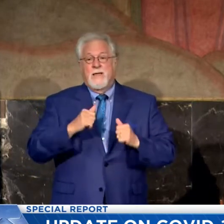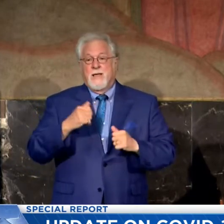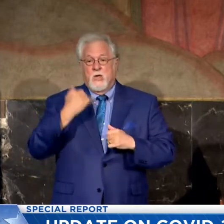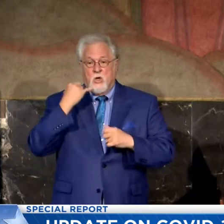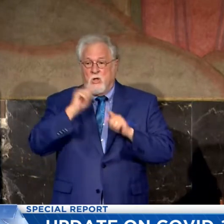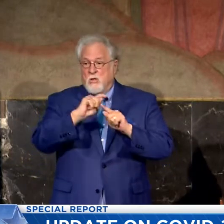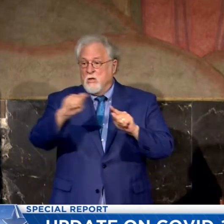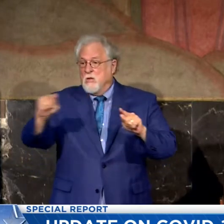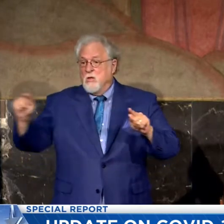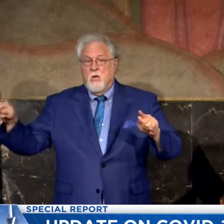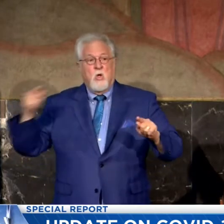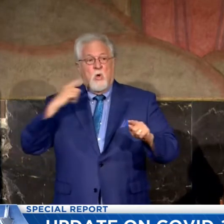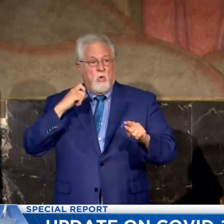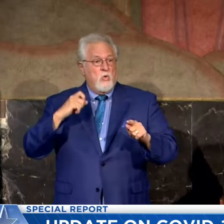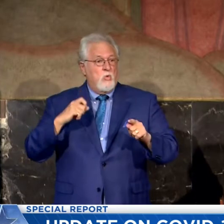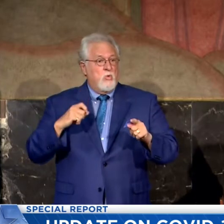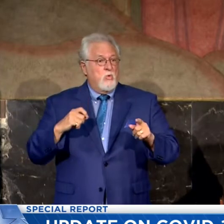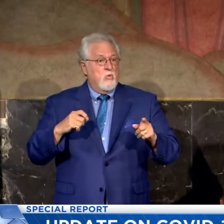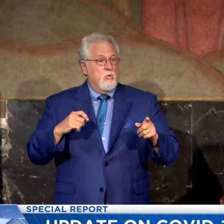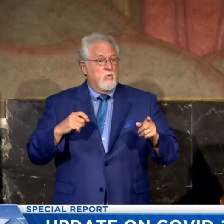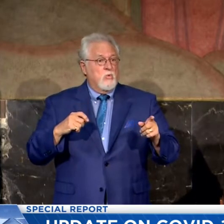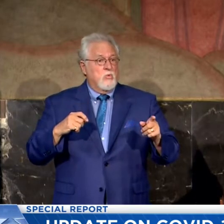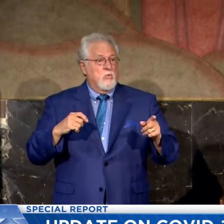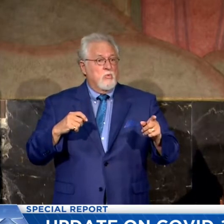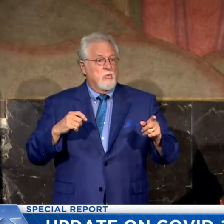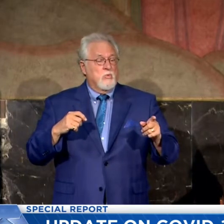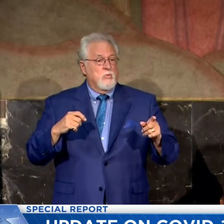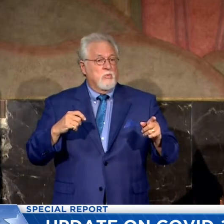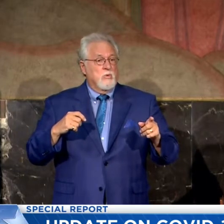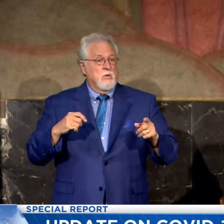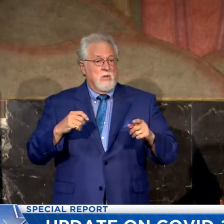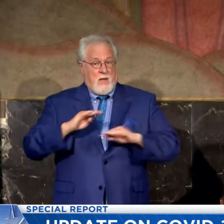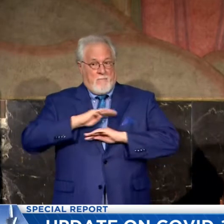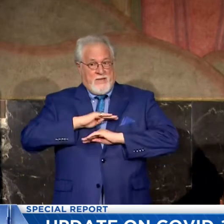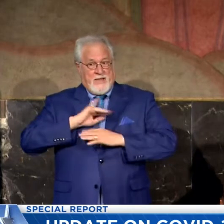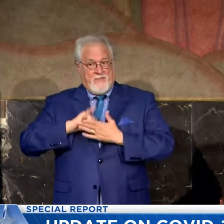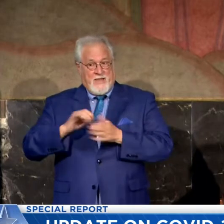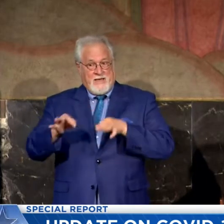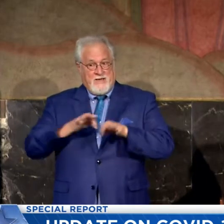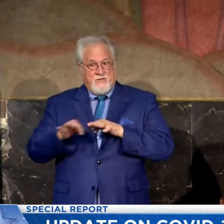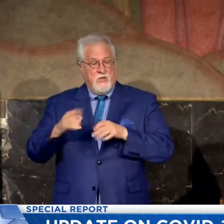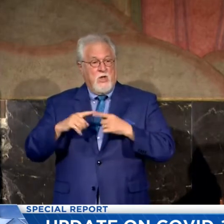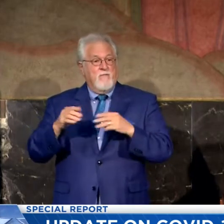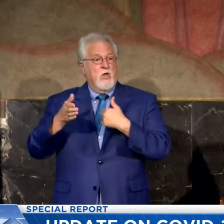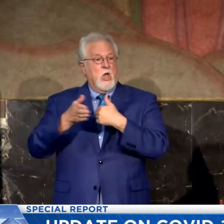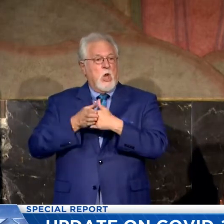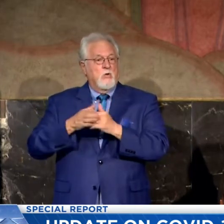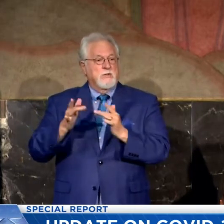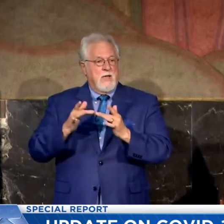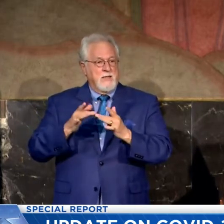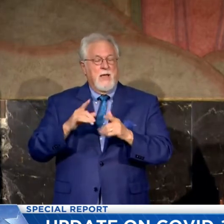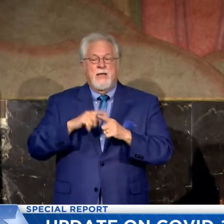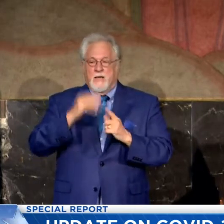OBVIOUSLY, WE HOPE YOU WOULD BE A GOOD ENOUGH NEIGHBOR THAT YOU WOULD PROVIDE INFORMATION SO THAT WE CAN CALL THOSE FOLKS